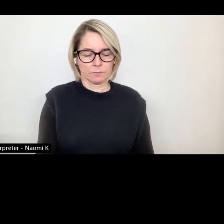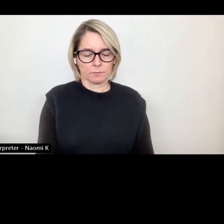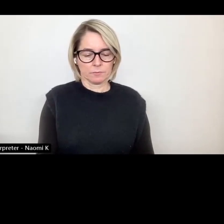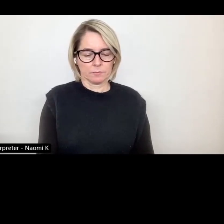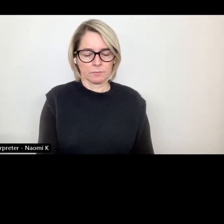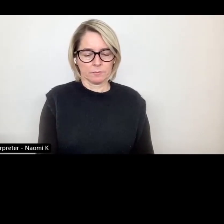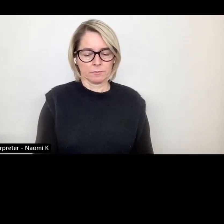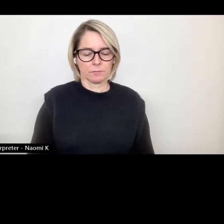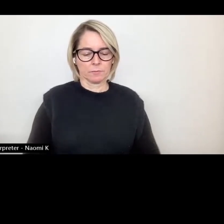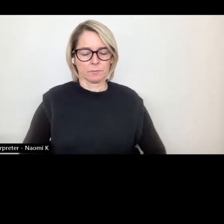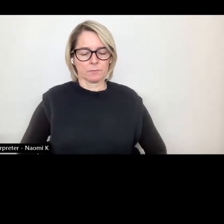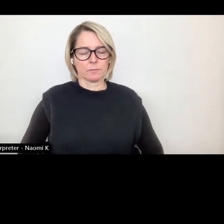do our best to answer.